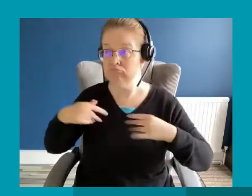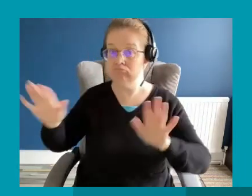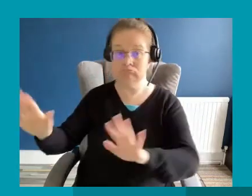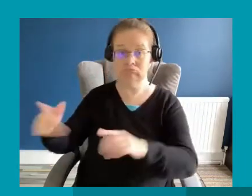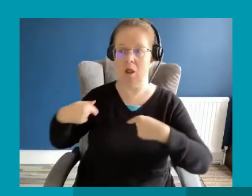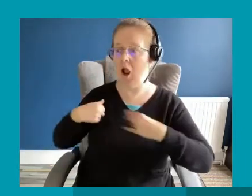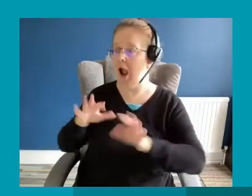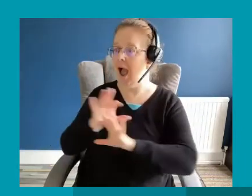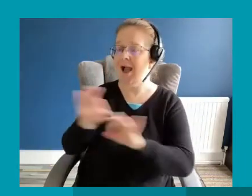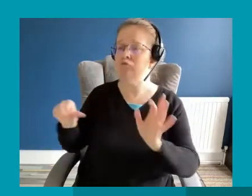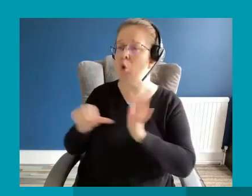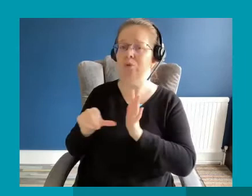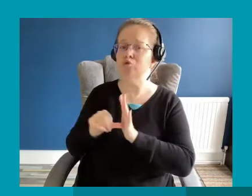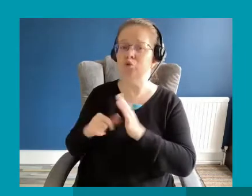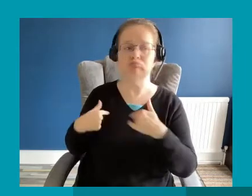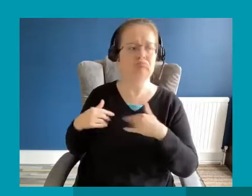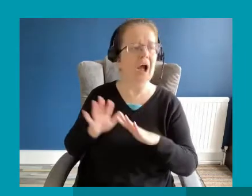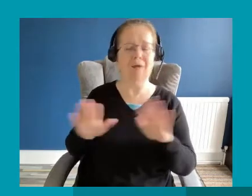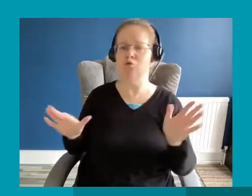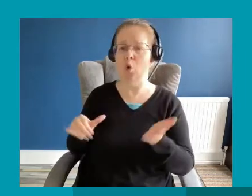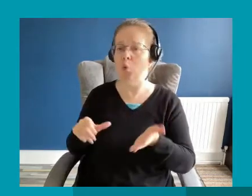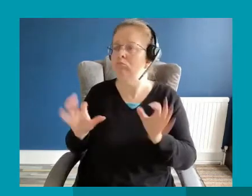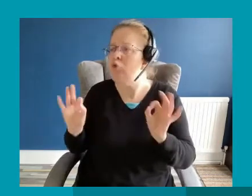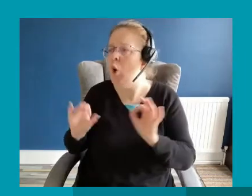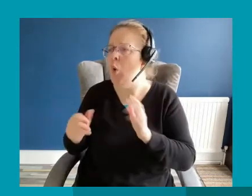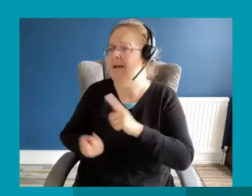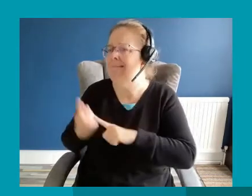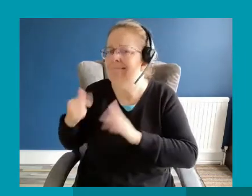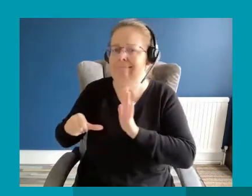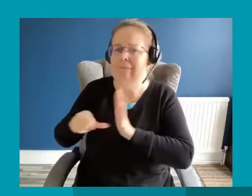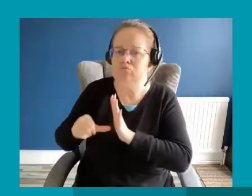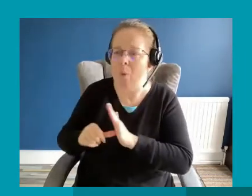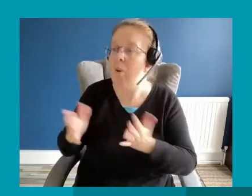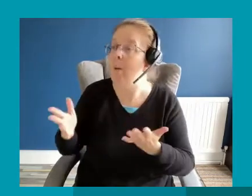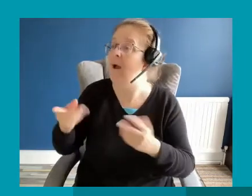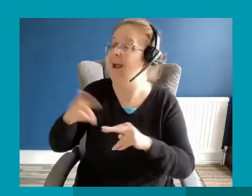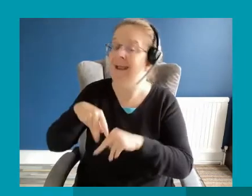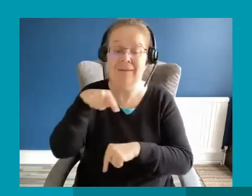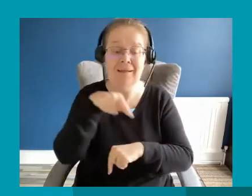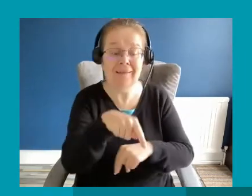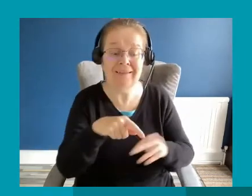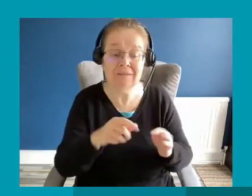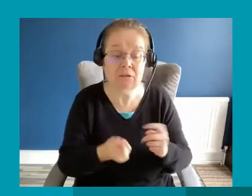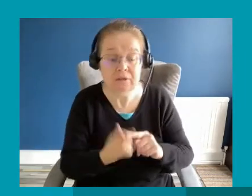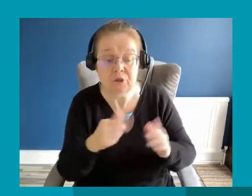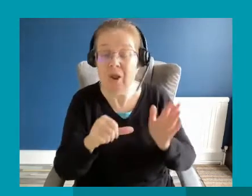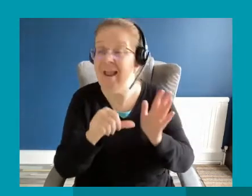You've got no problem. Because here's how you've put or implemented examples or solutions,